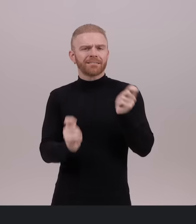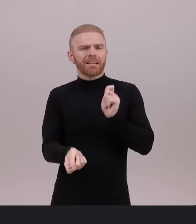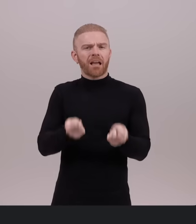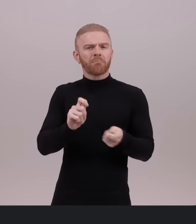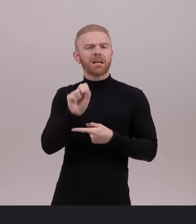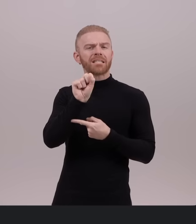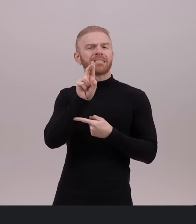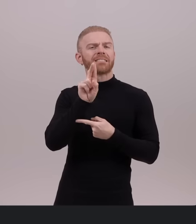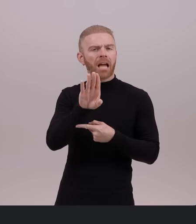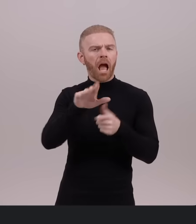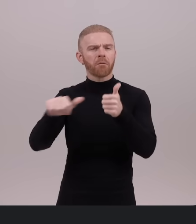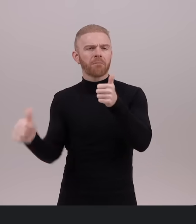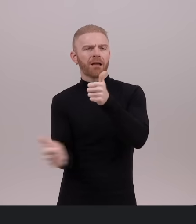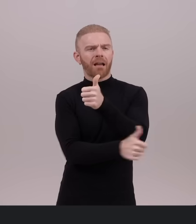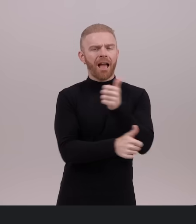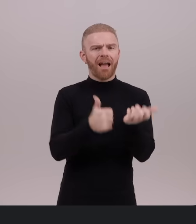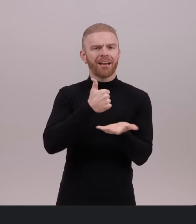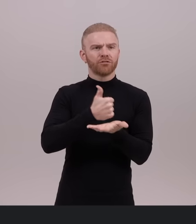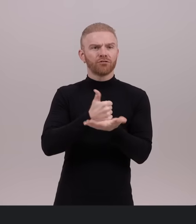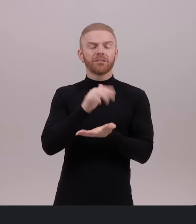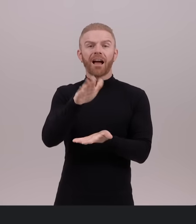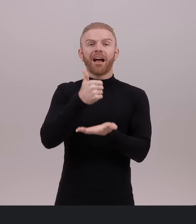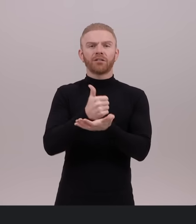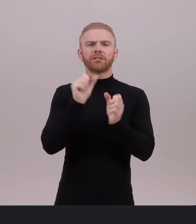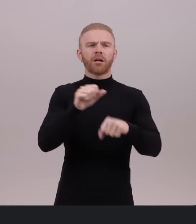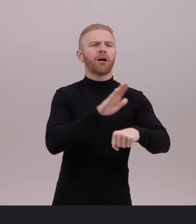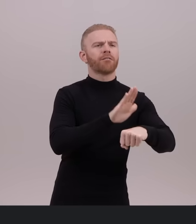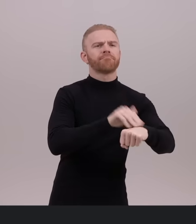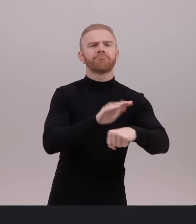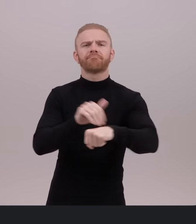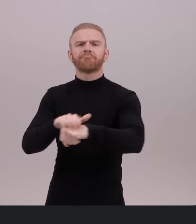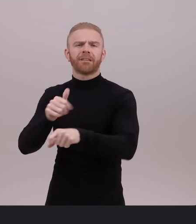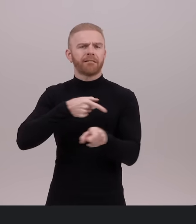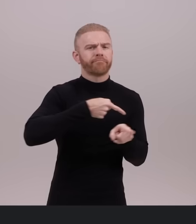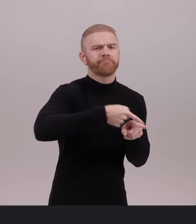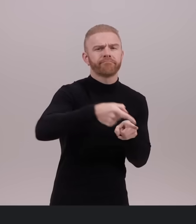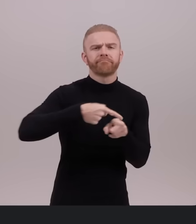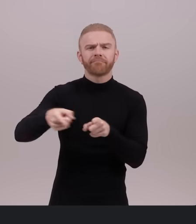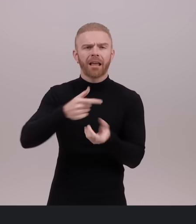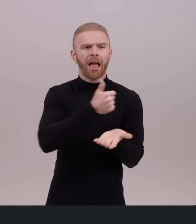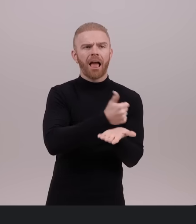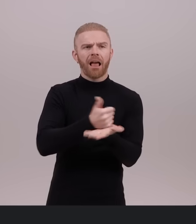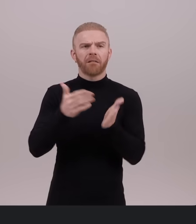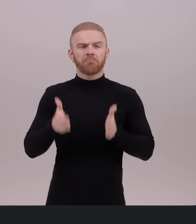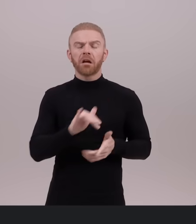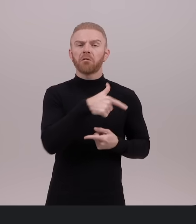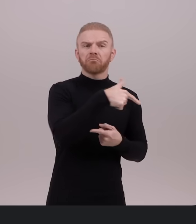Now, your agent can spin up specialized helpers like a QA or Data Science subagent that